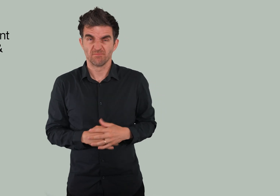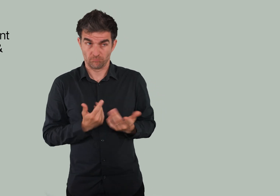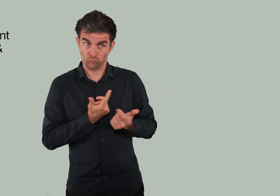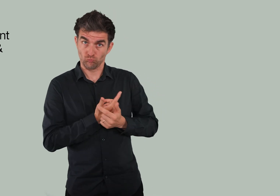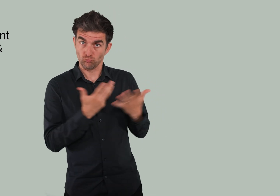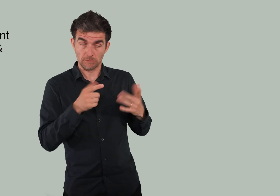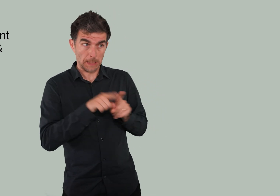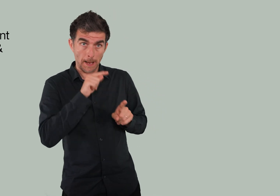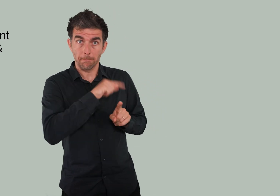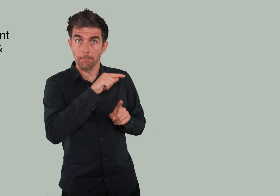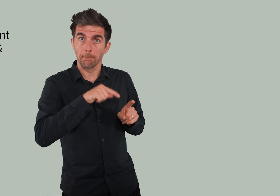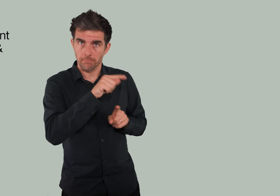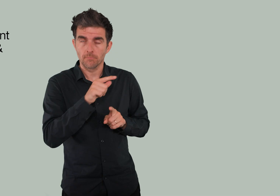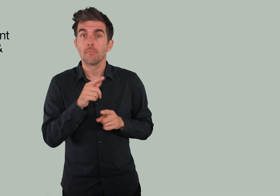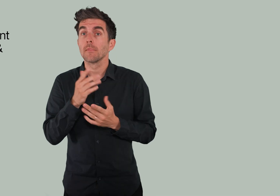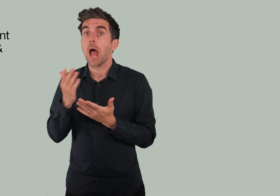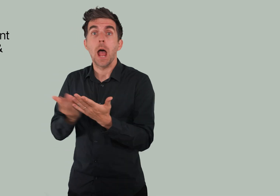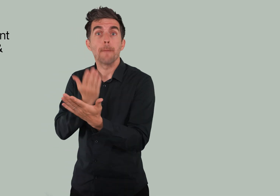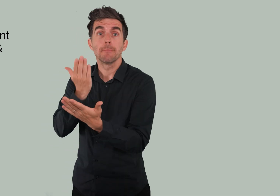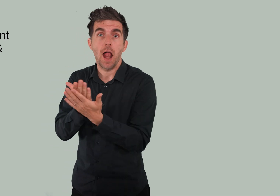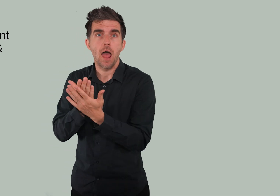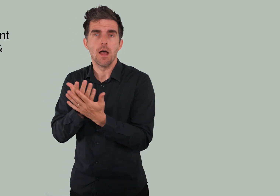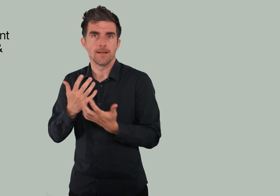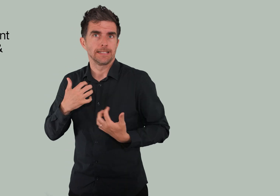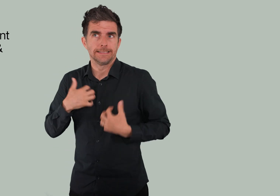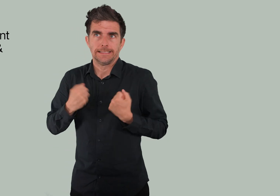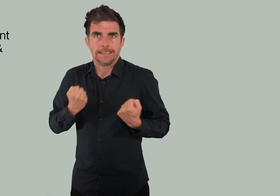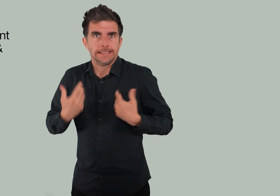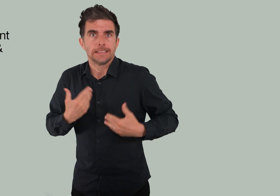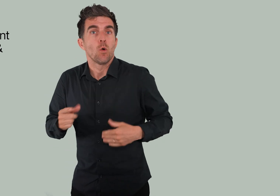6.63 Commonly, appeals are motivated by dissatisfaction